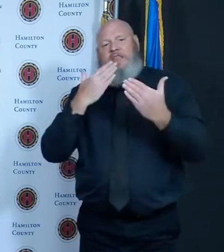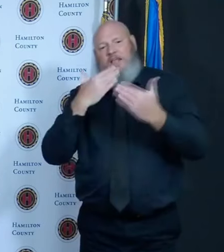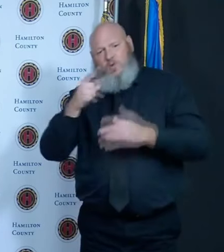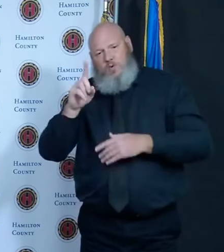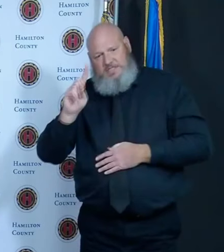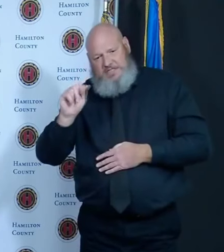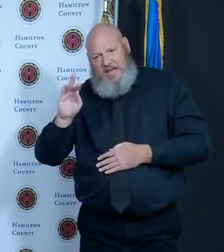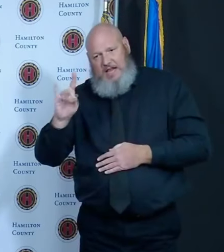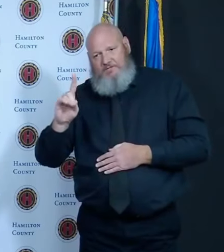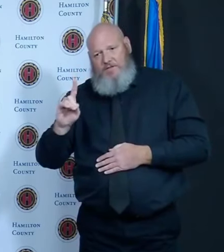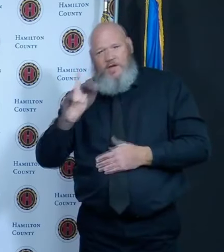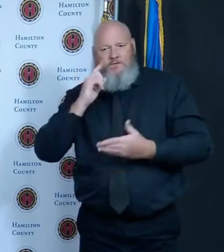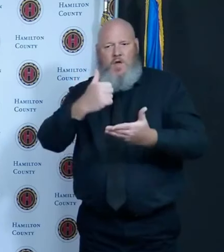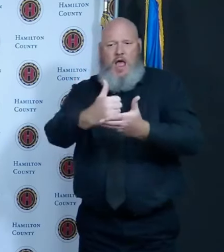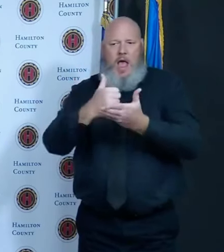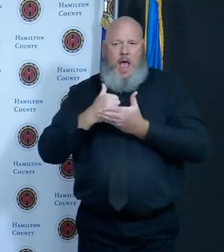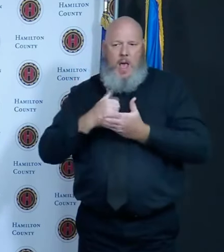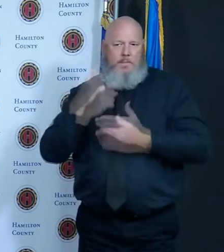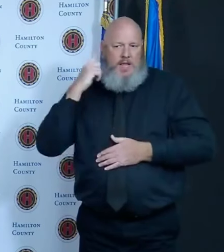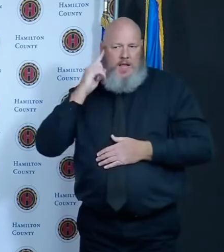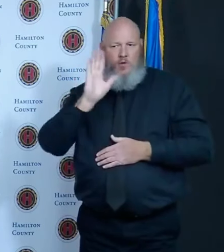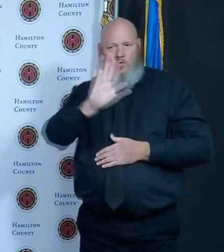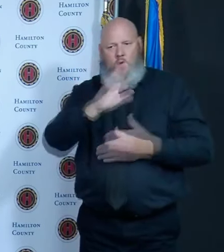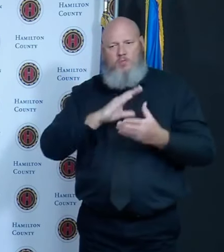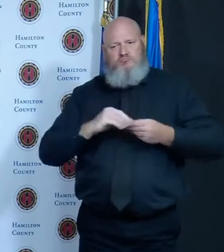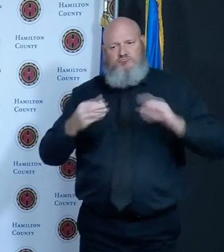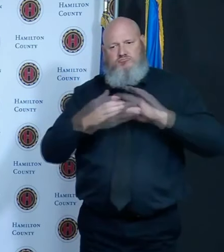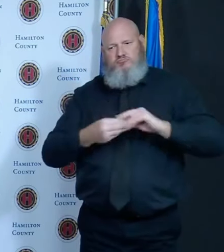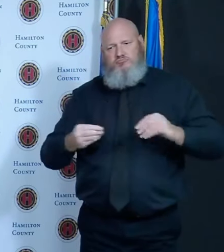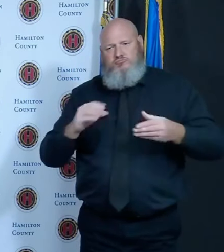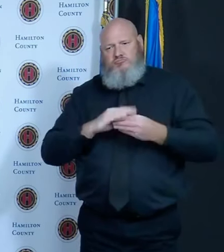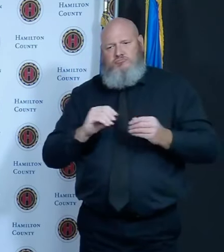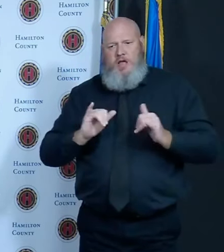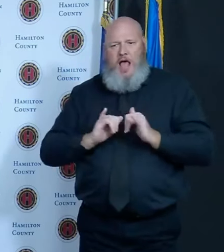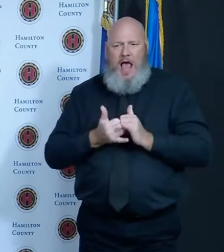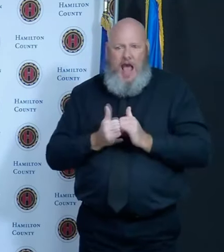real-life story from somebody that's trying to work through the process I do